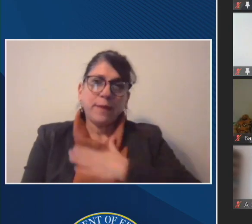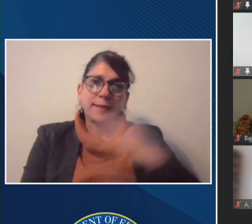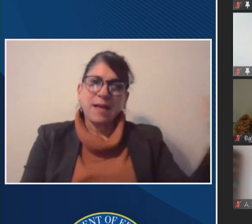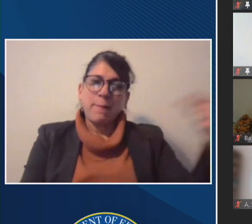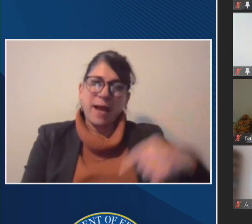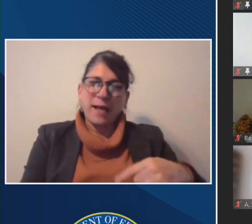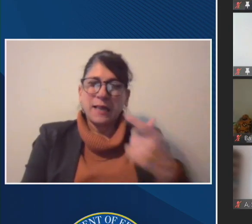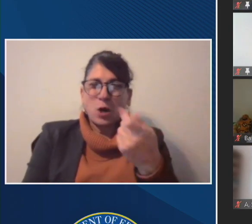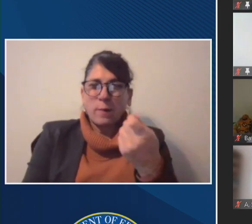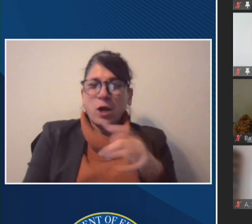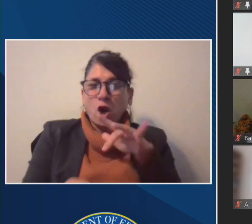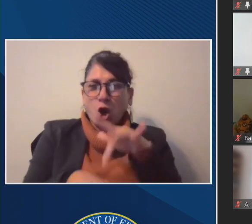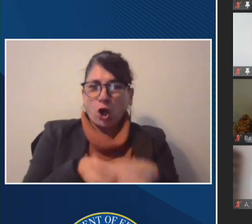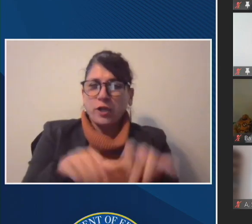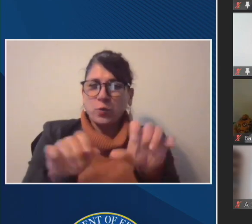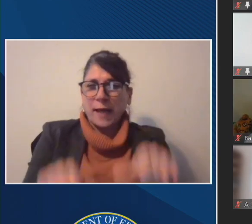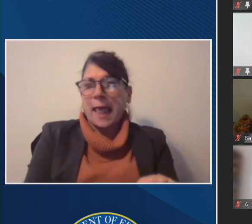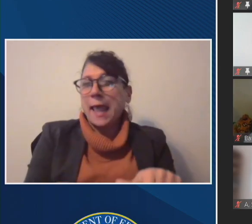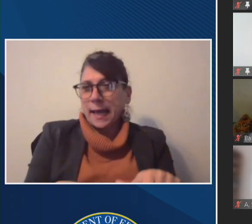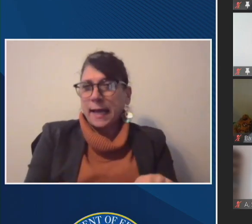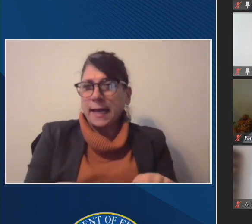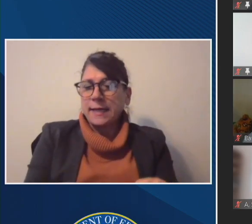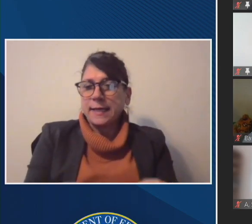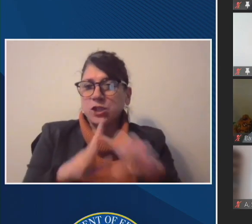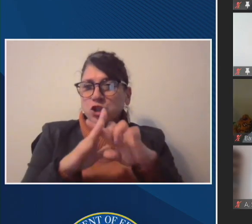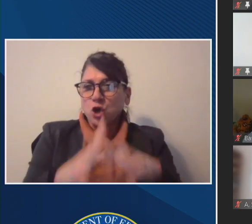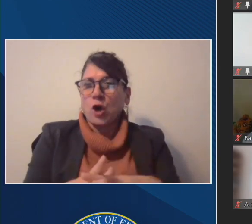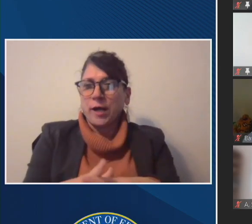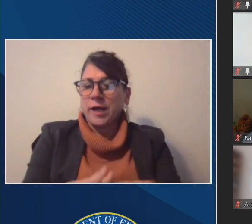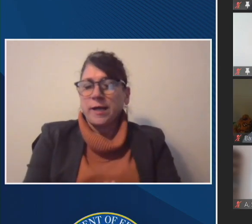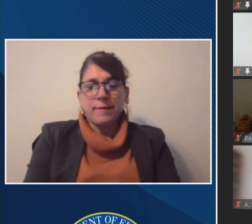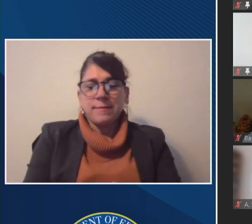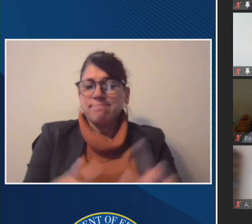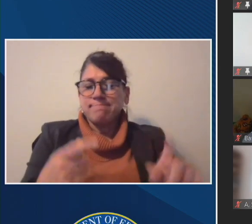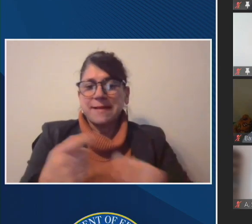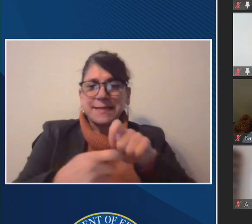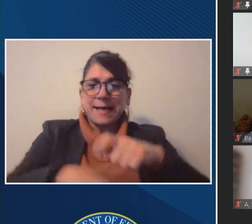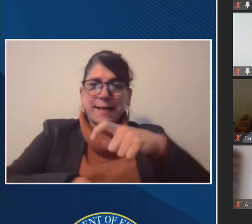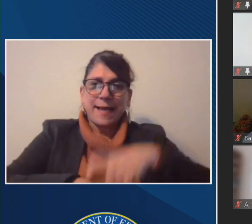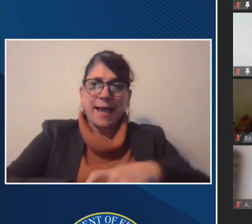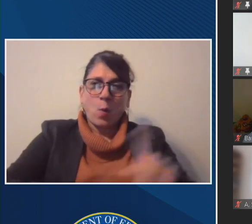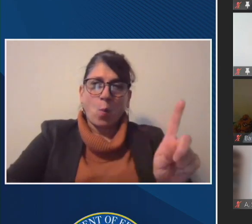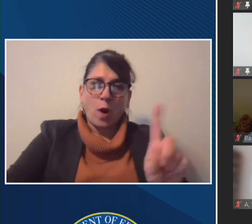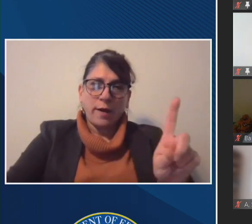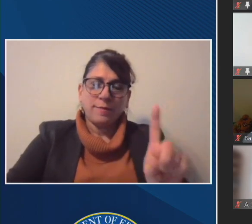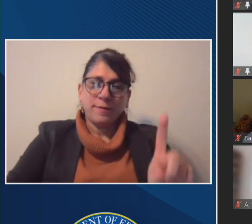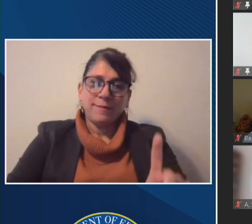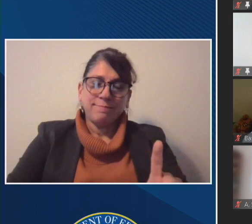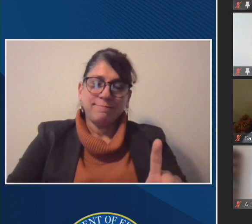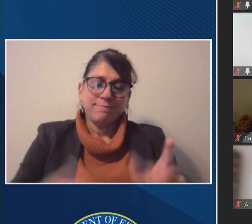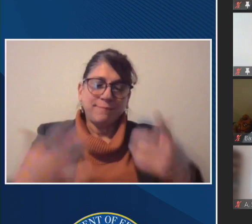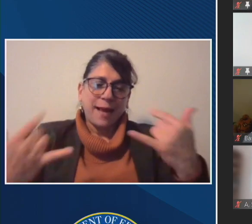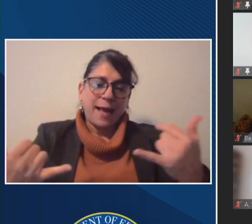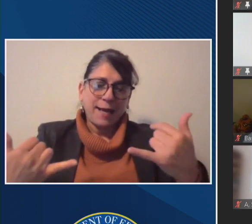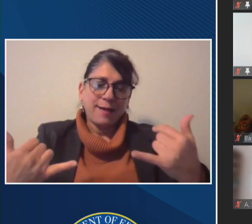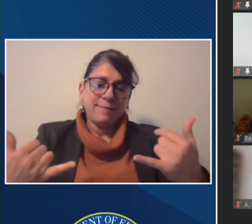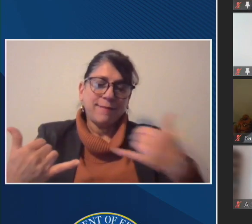early so that we can get started promptly at 1 p.m. With that, have a great lunch and see you